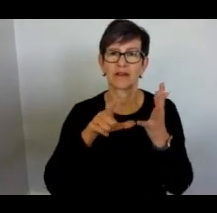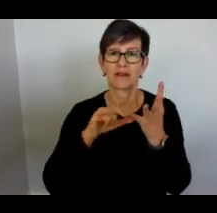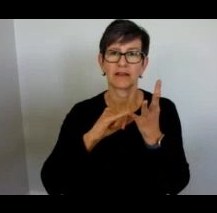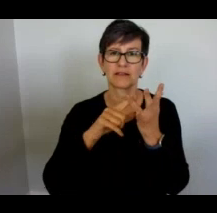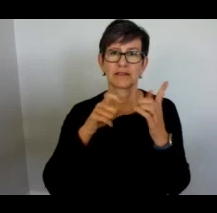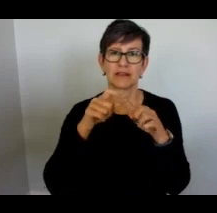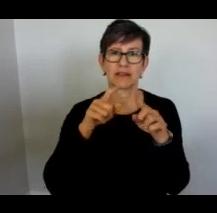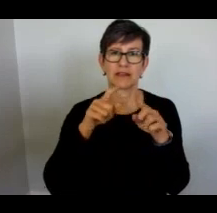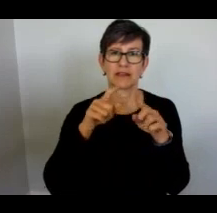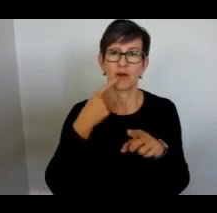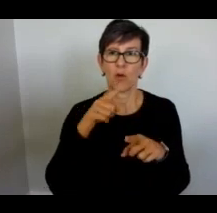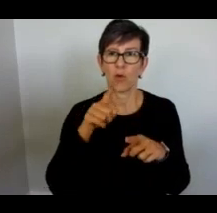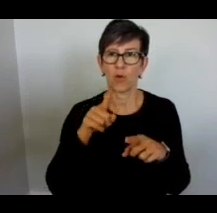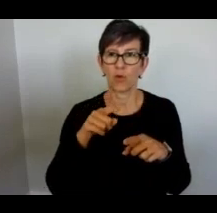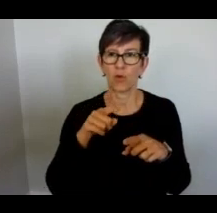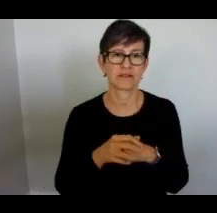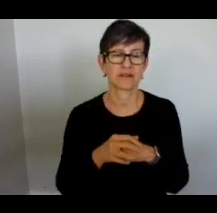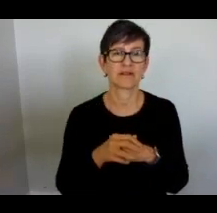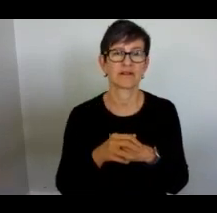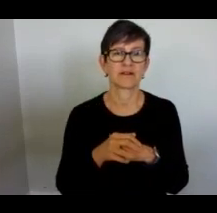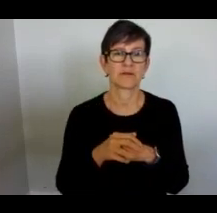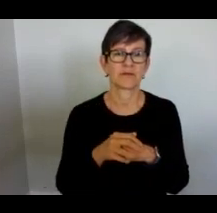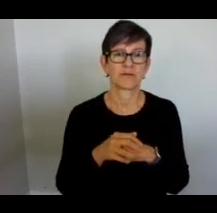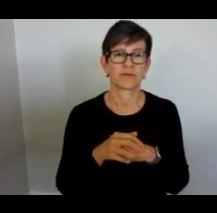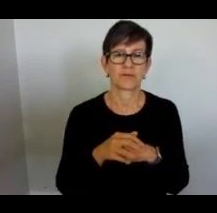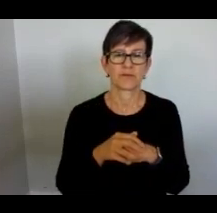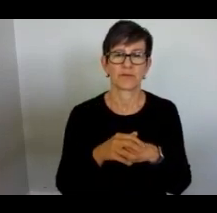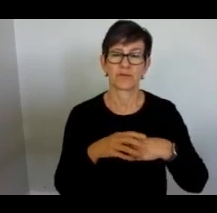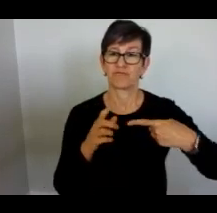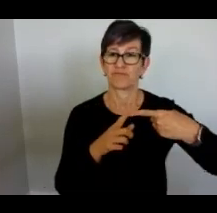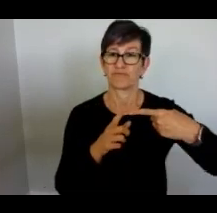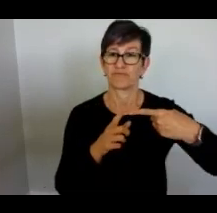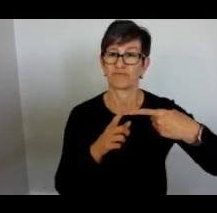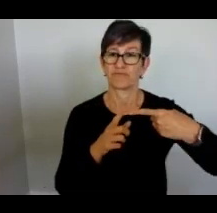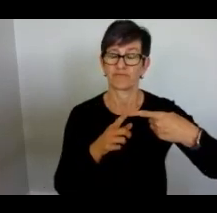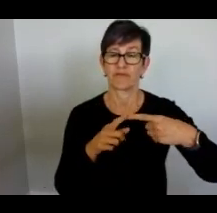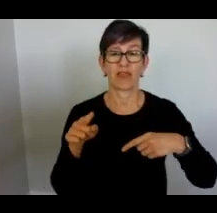Now, they represent child safety from the time they commence an investigation and assessment.